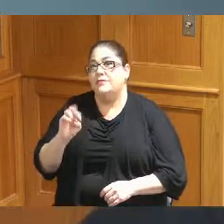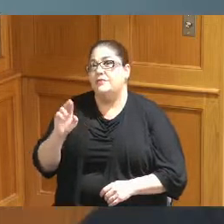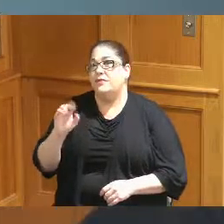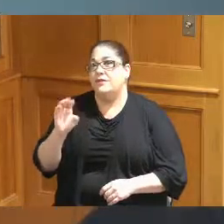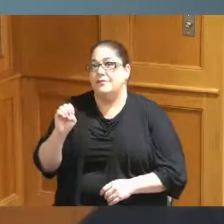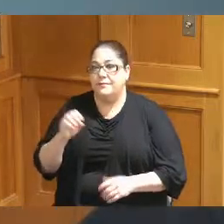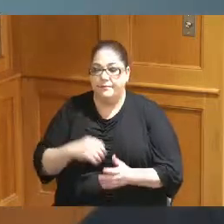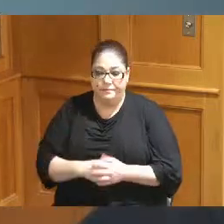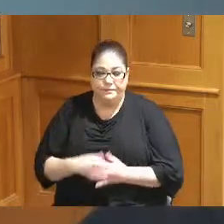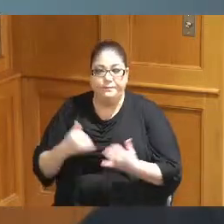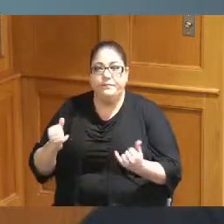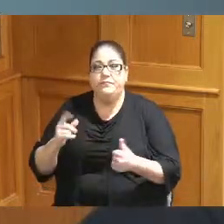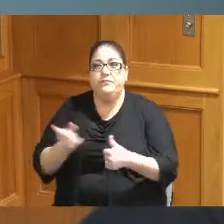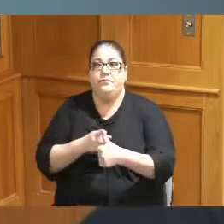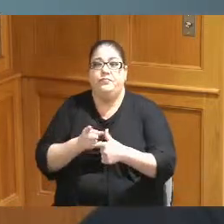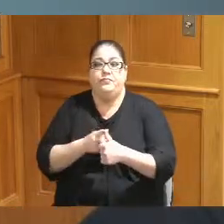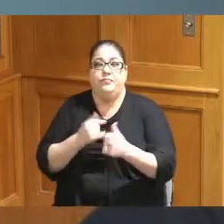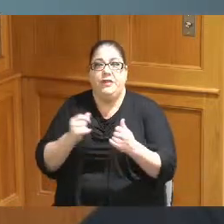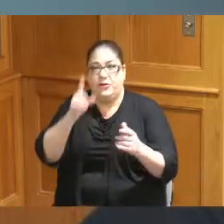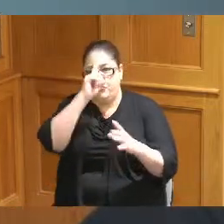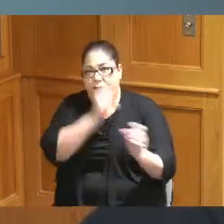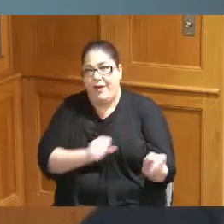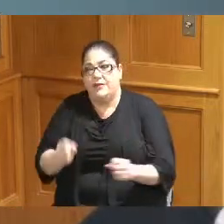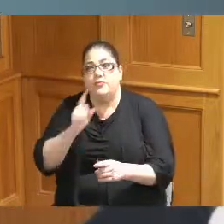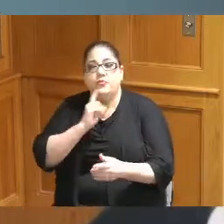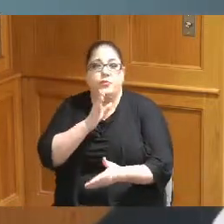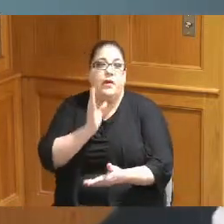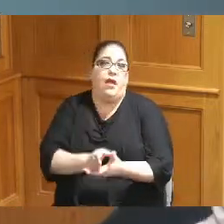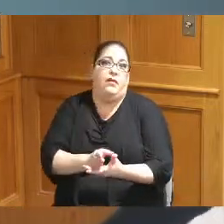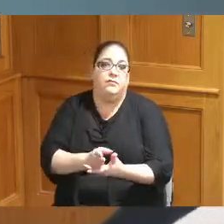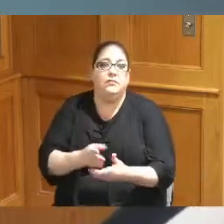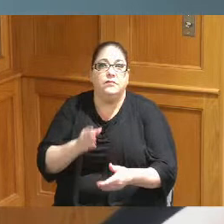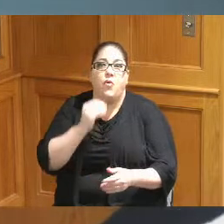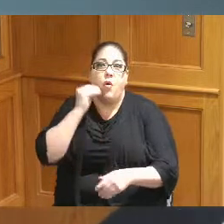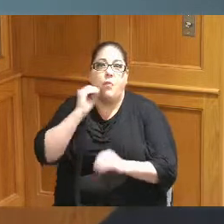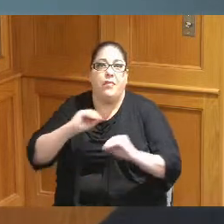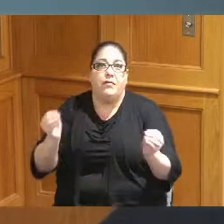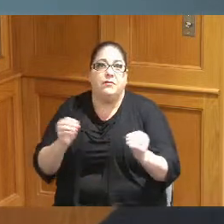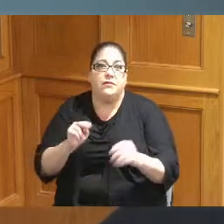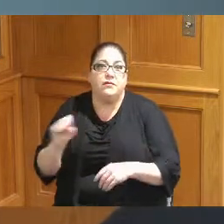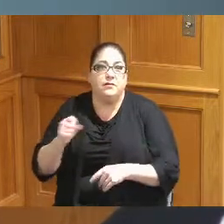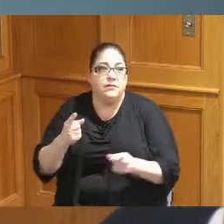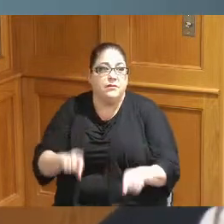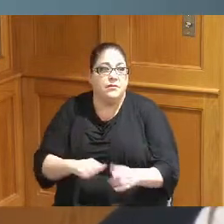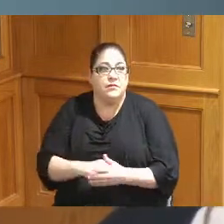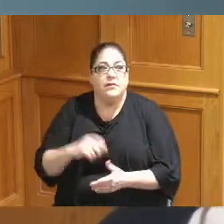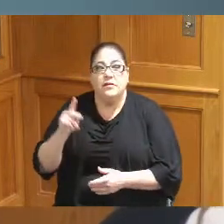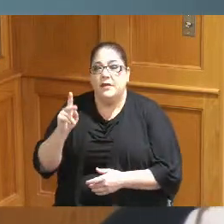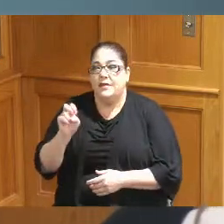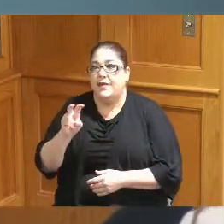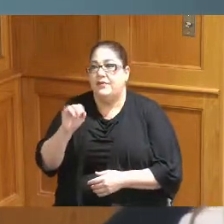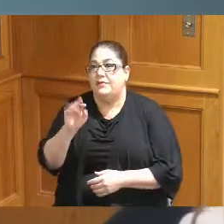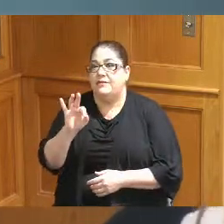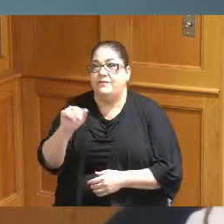number one is strategies to end homelessness and we have Kevin Finn here who is the President CEO